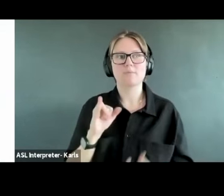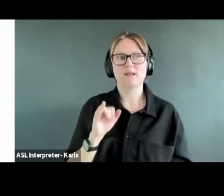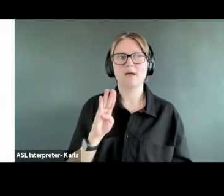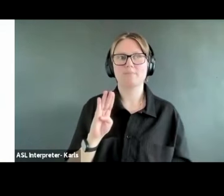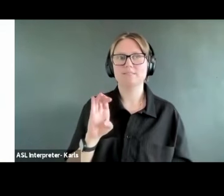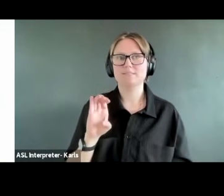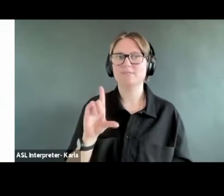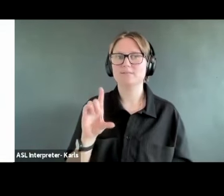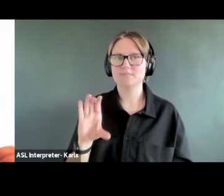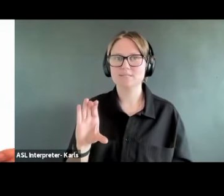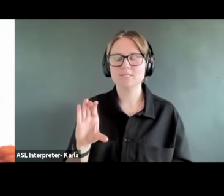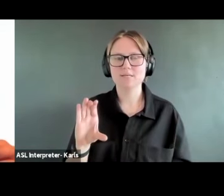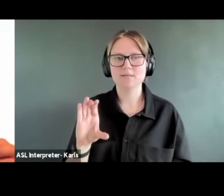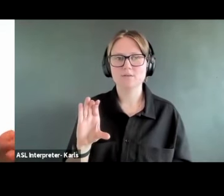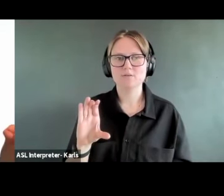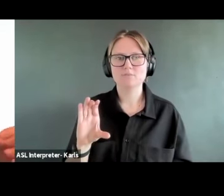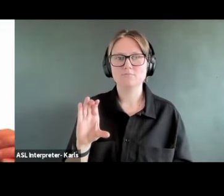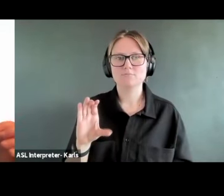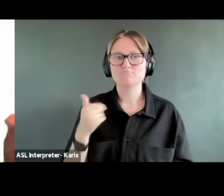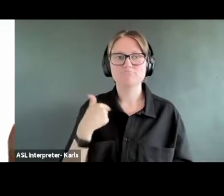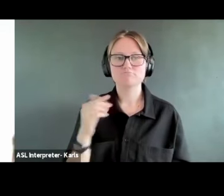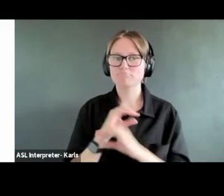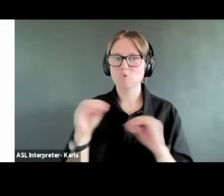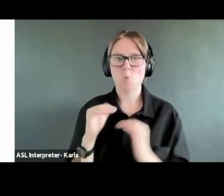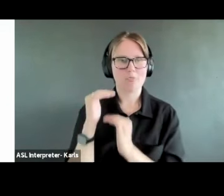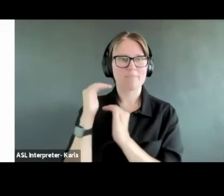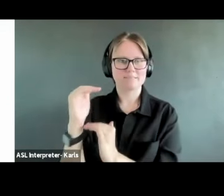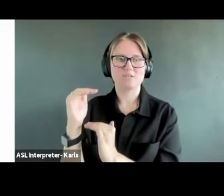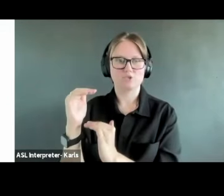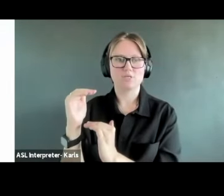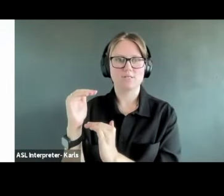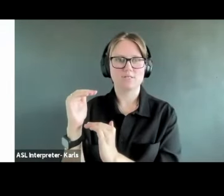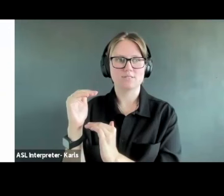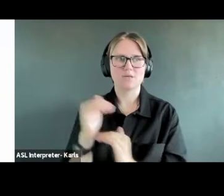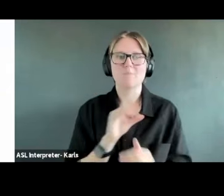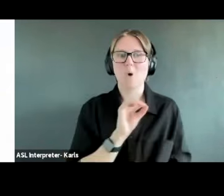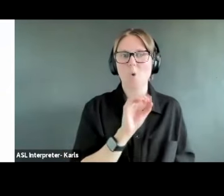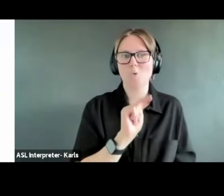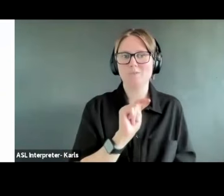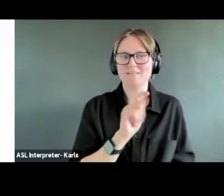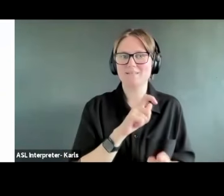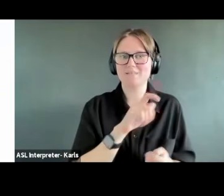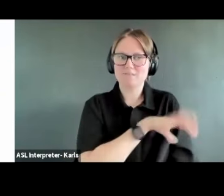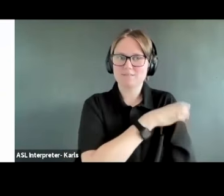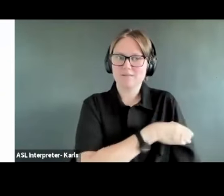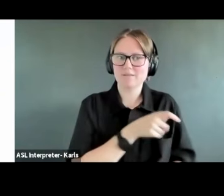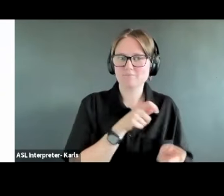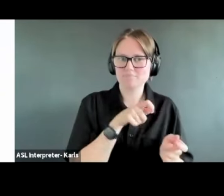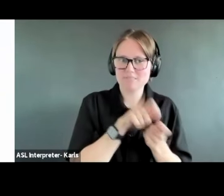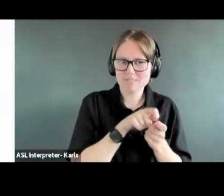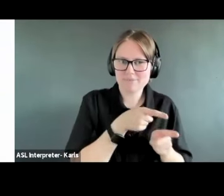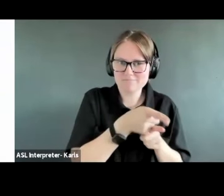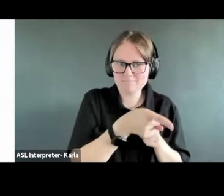there's, I don't have any limitations, but as far as the occupational therapy clinic right now we're only